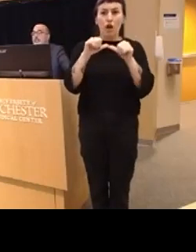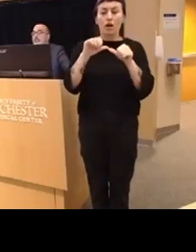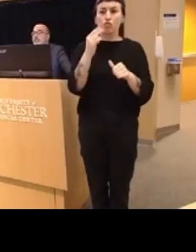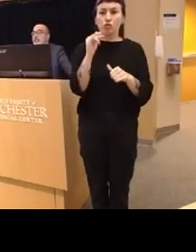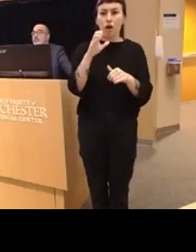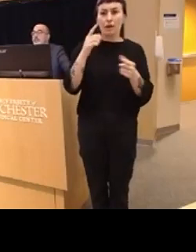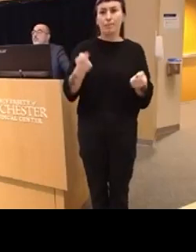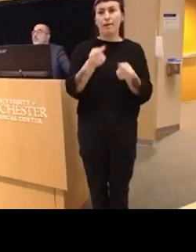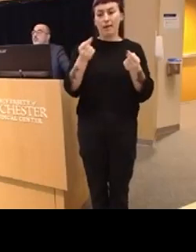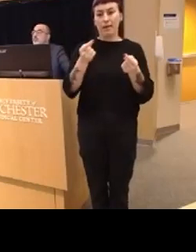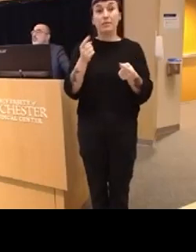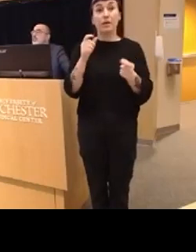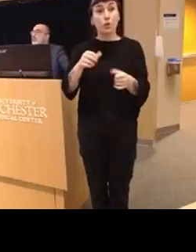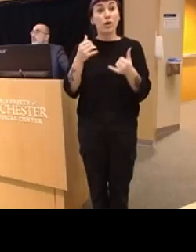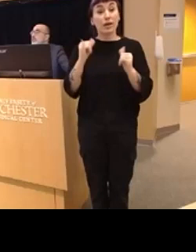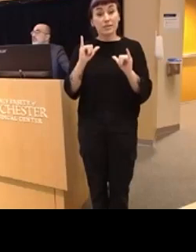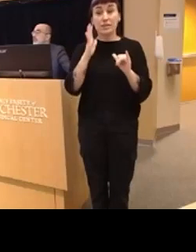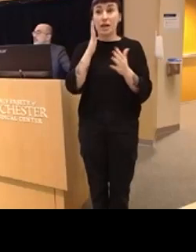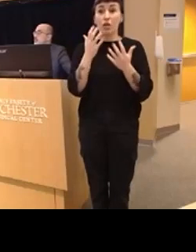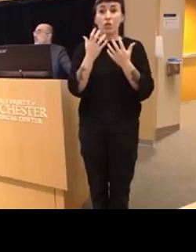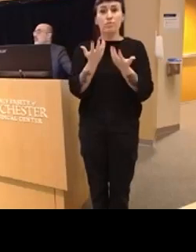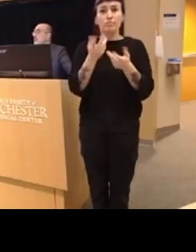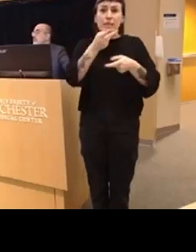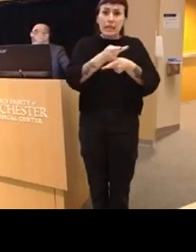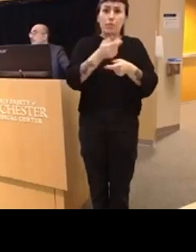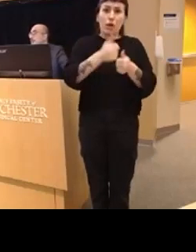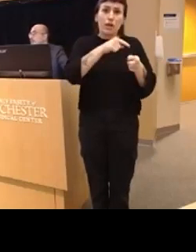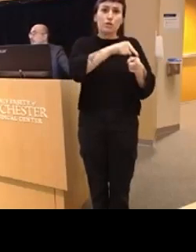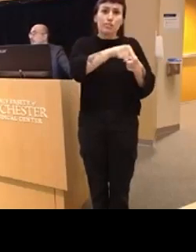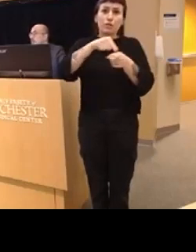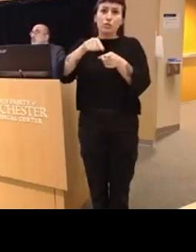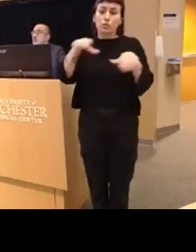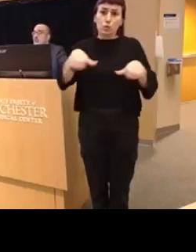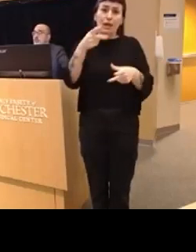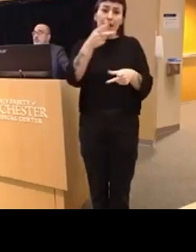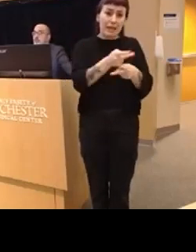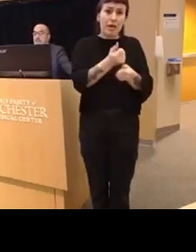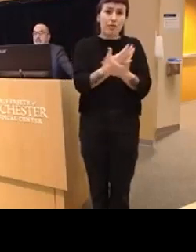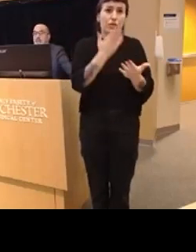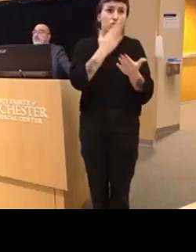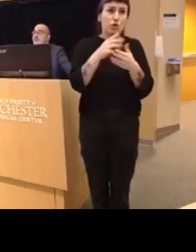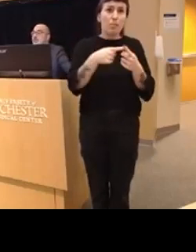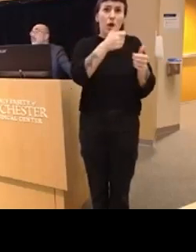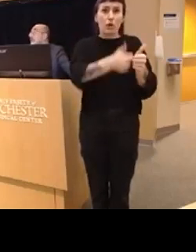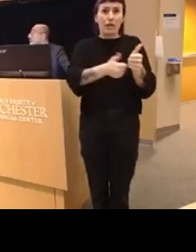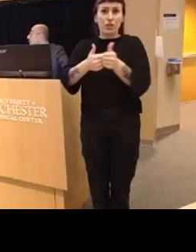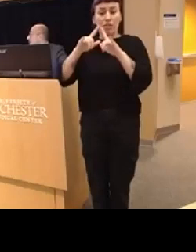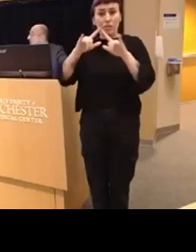that's even and you can still preserve what each of the individual Specialties are doing and keep what's really good about what they're doing at at the same time I think it's doable so